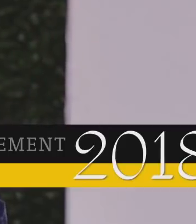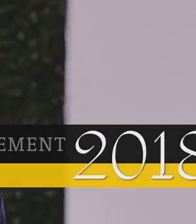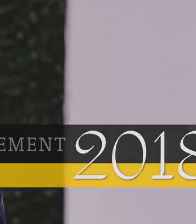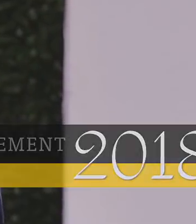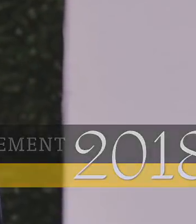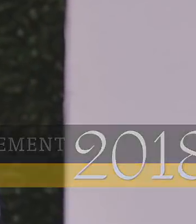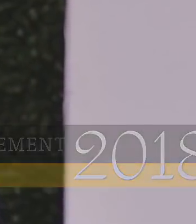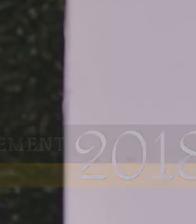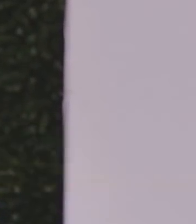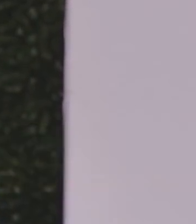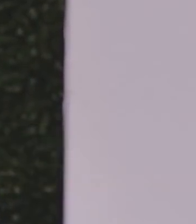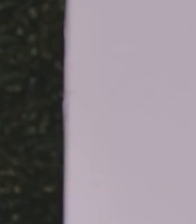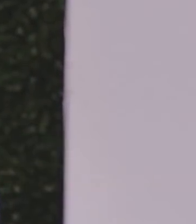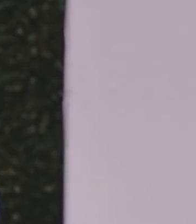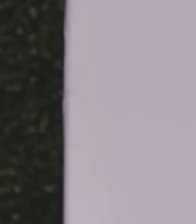WELCOME TO OUR 2018 COMMENCEMENT CEREMONY.